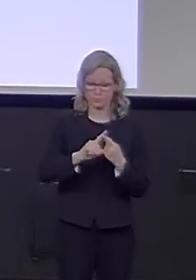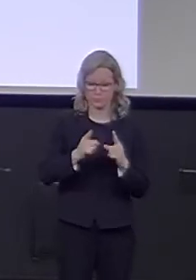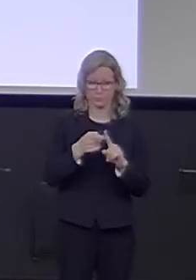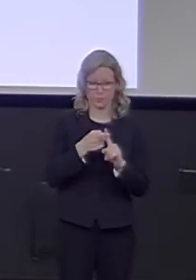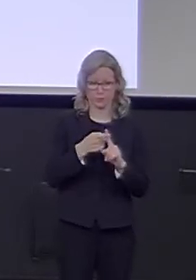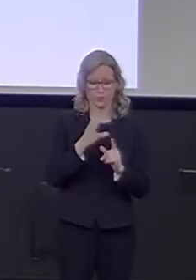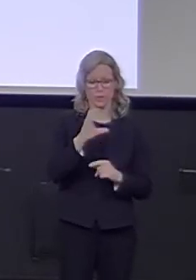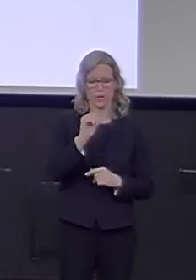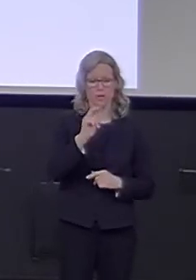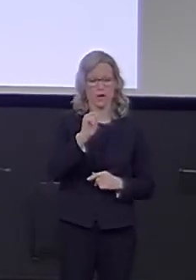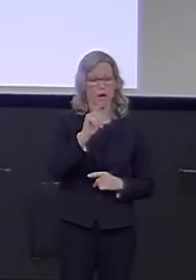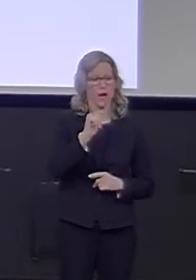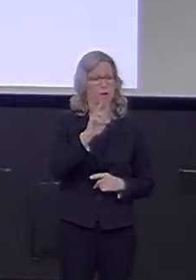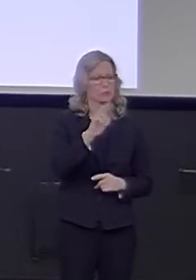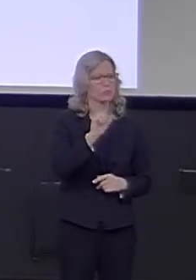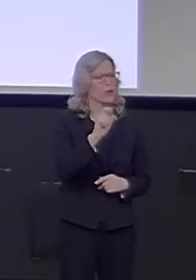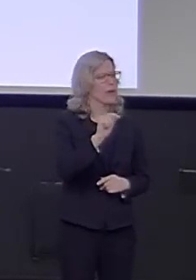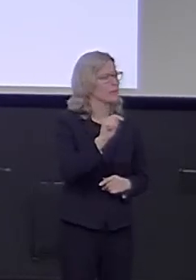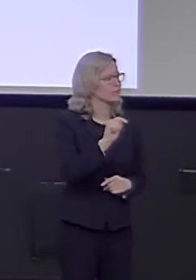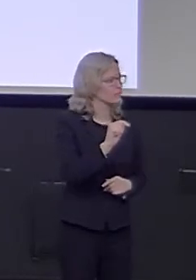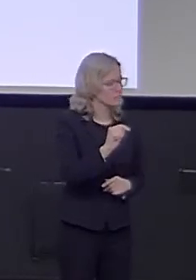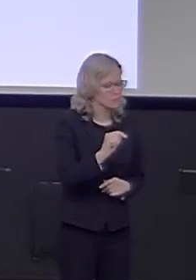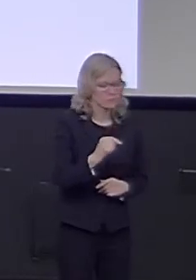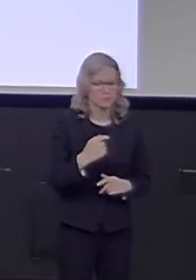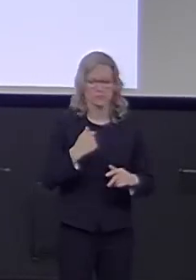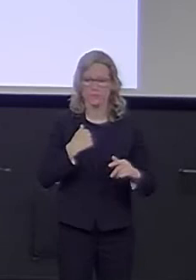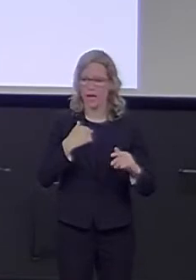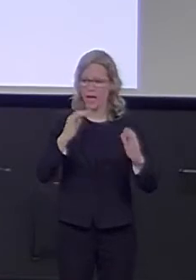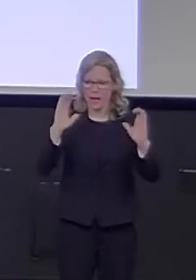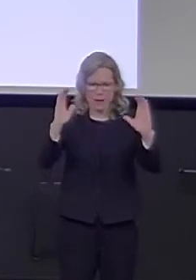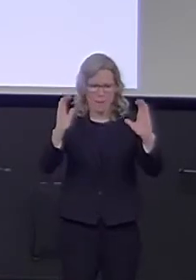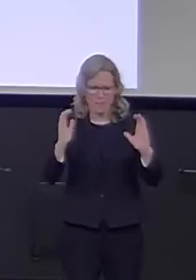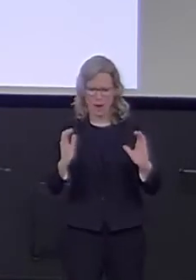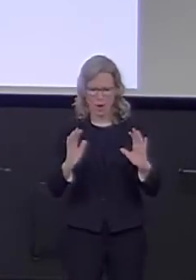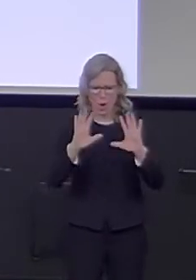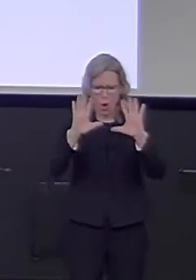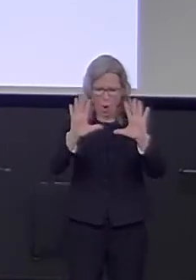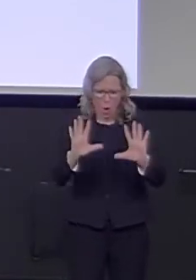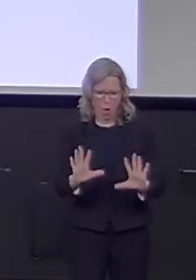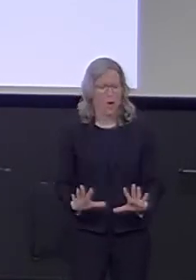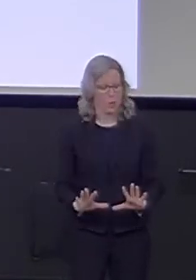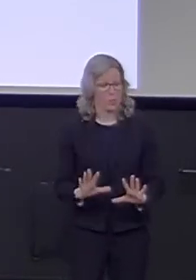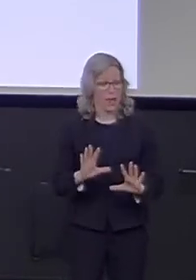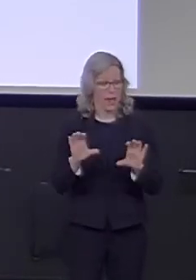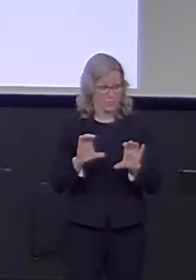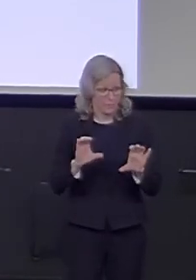where I simply compare all the activity for all the subjects. There are 38 subjects here,